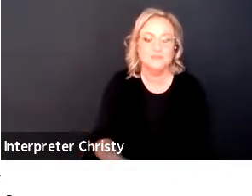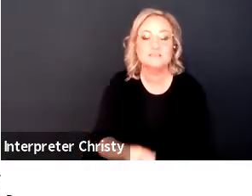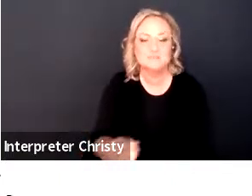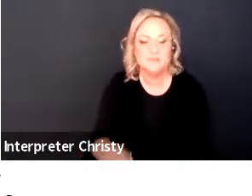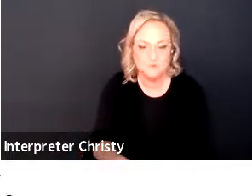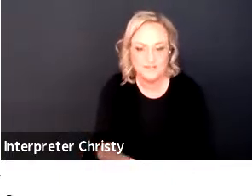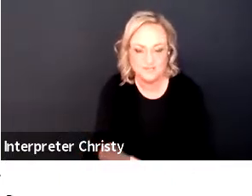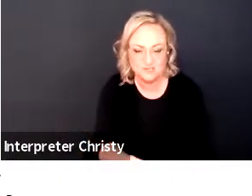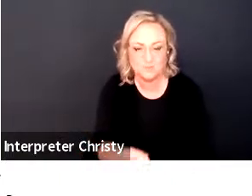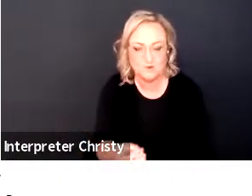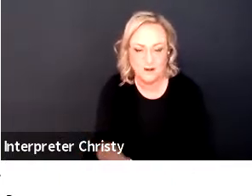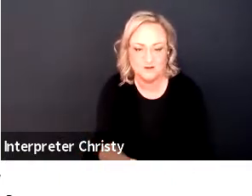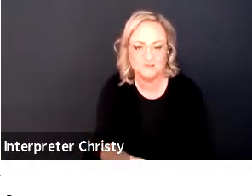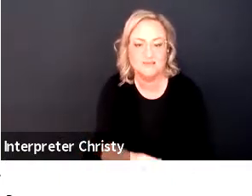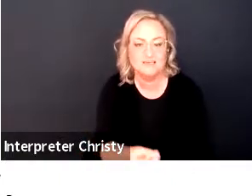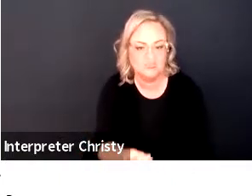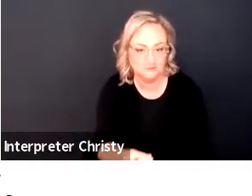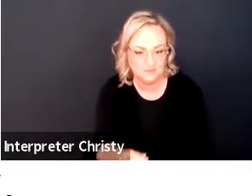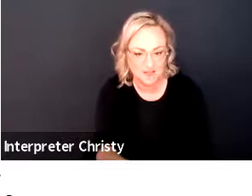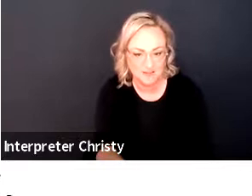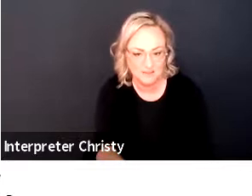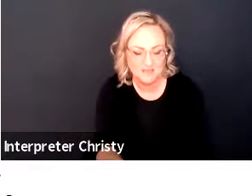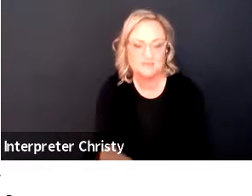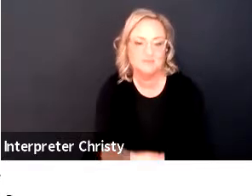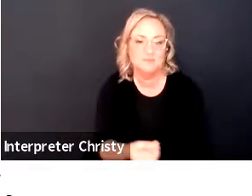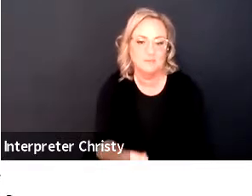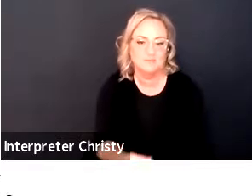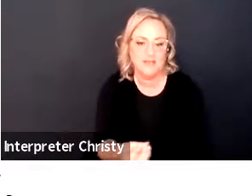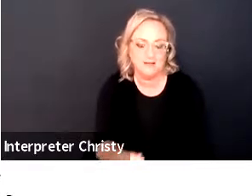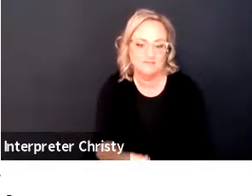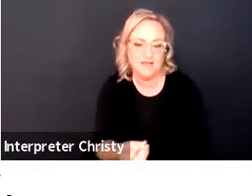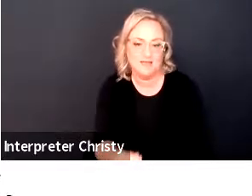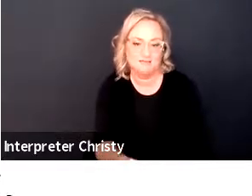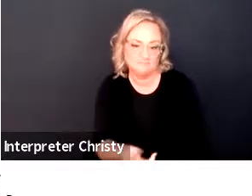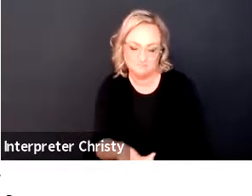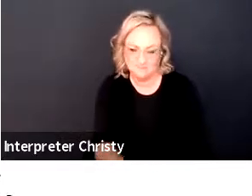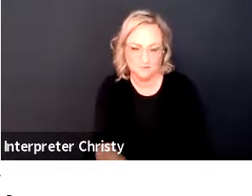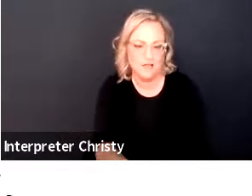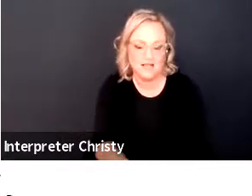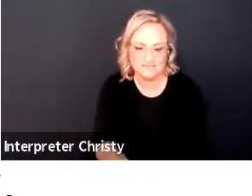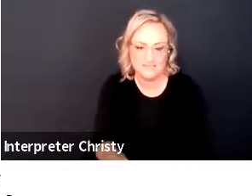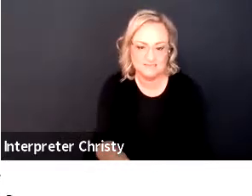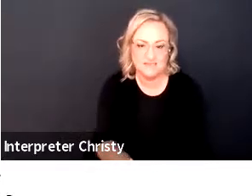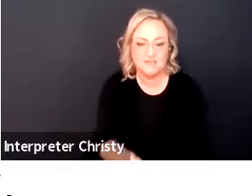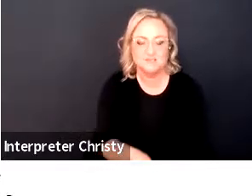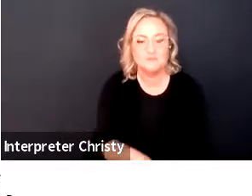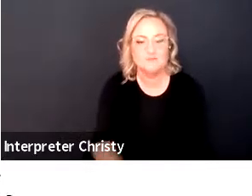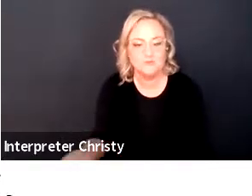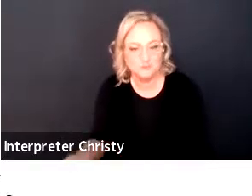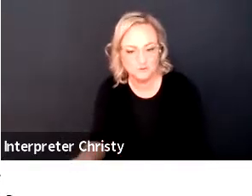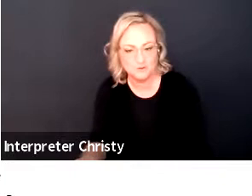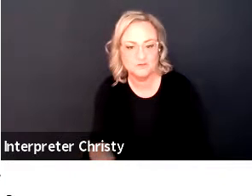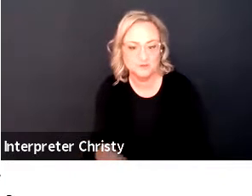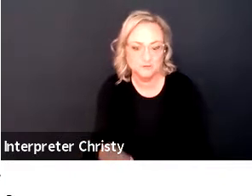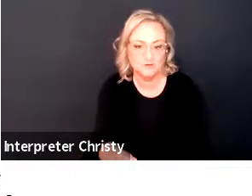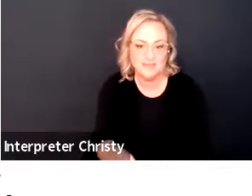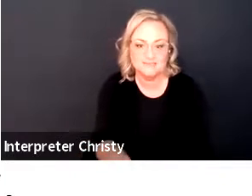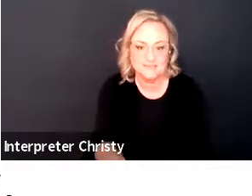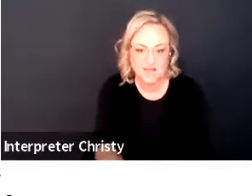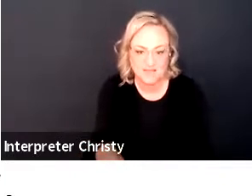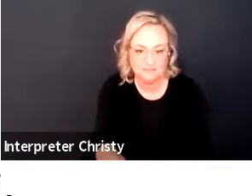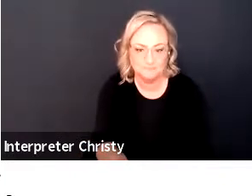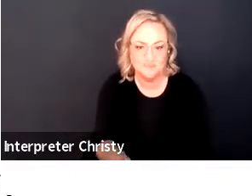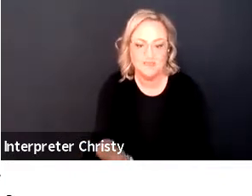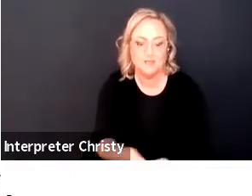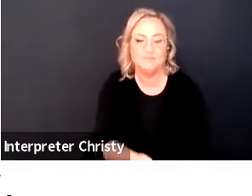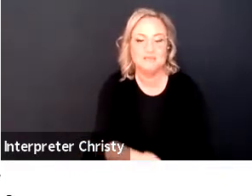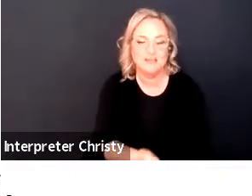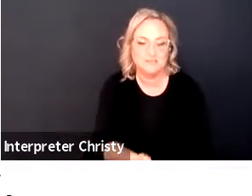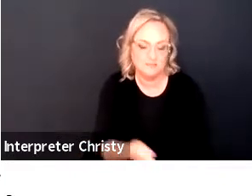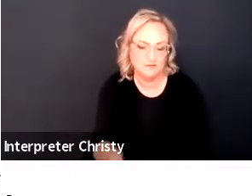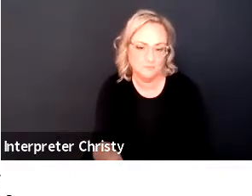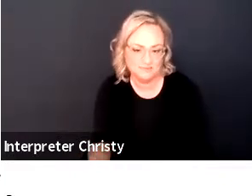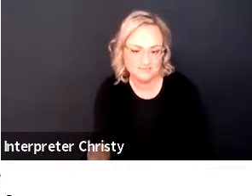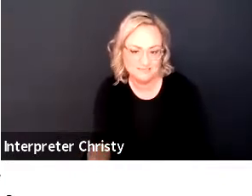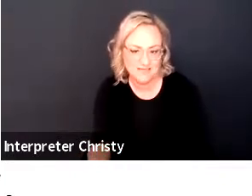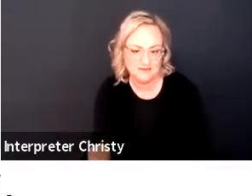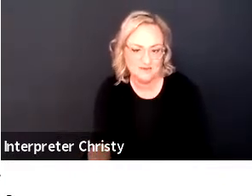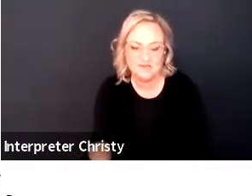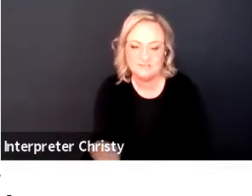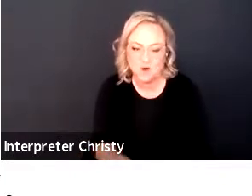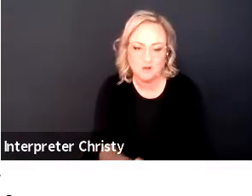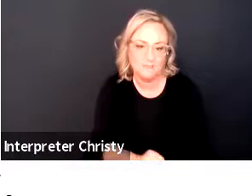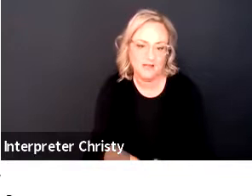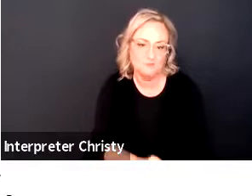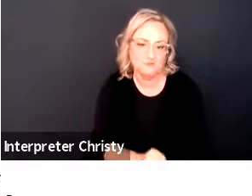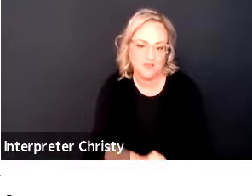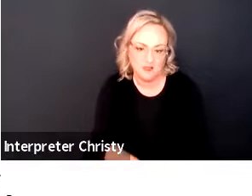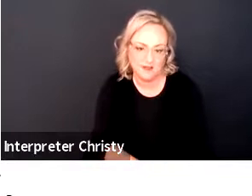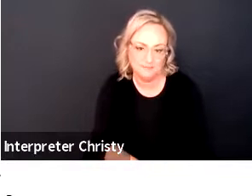Interpreter Christy : Because of the communication requires additional time to be able to have that equal access switching from interpreter to interpreter takes time and we have to catch what the other person said it's all about time.